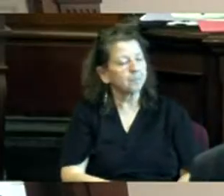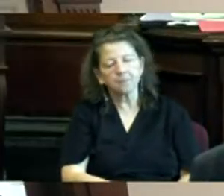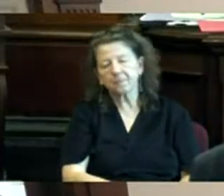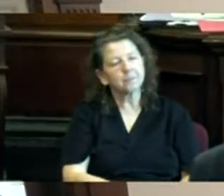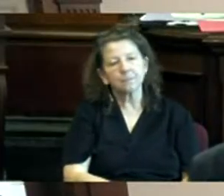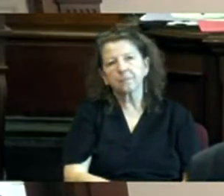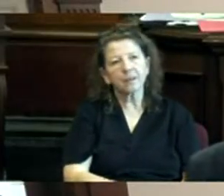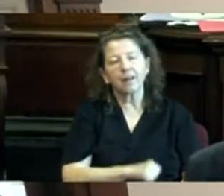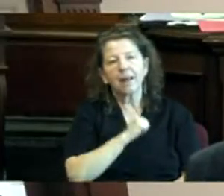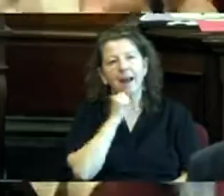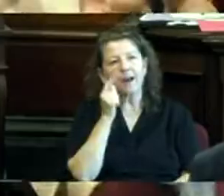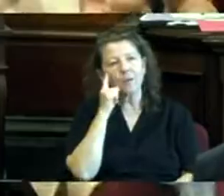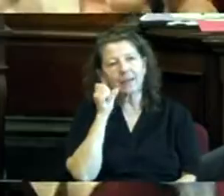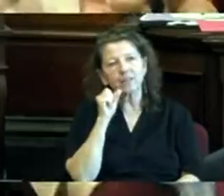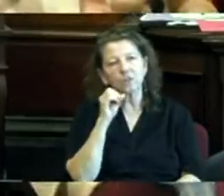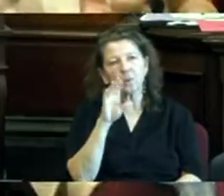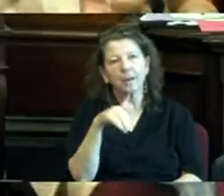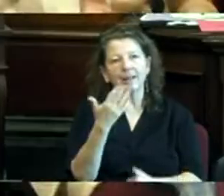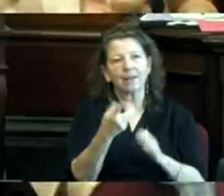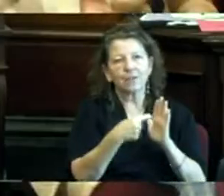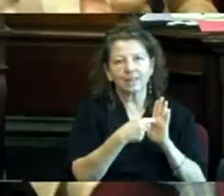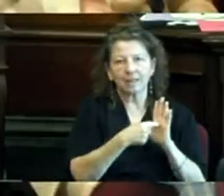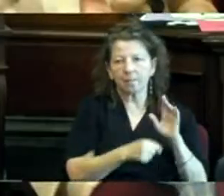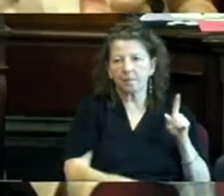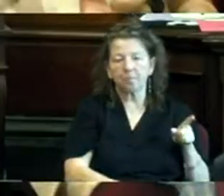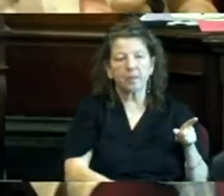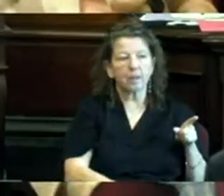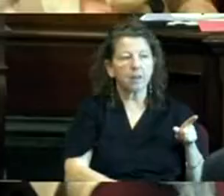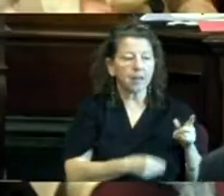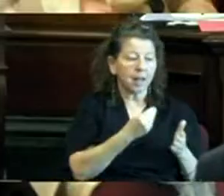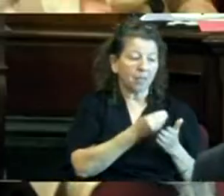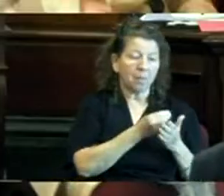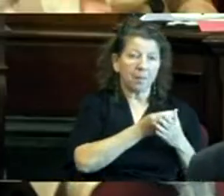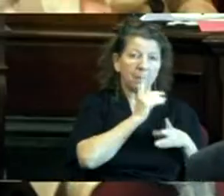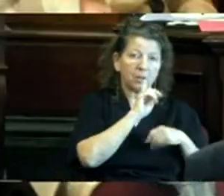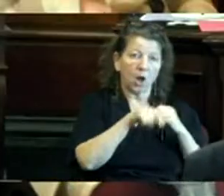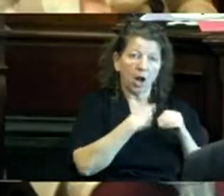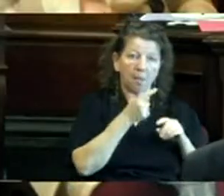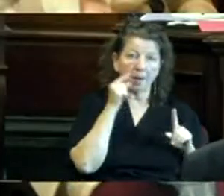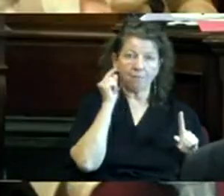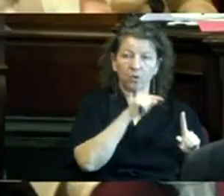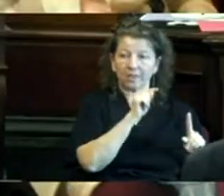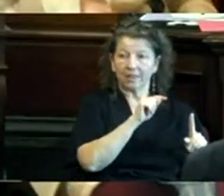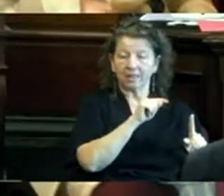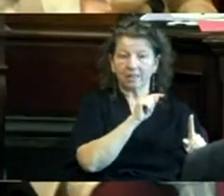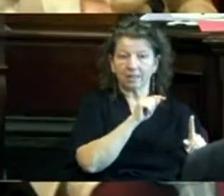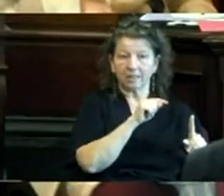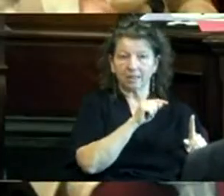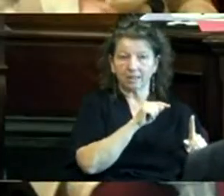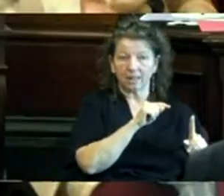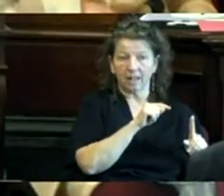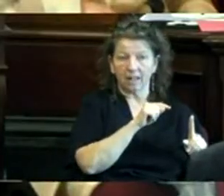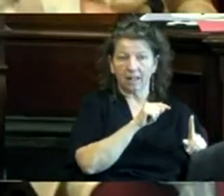school at that location. I don't think so. I'll give you an